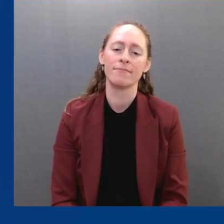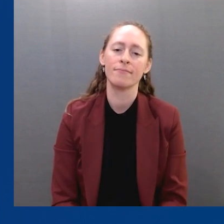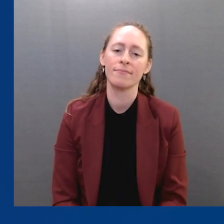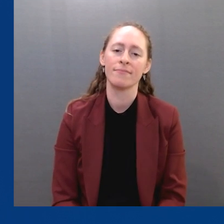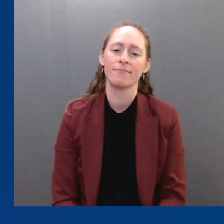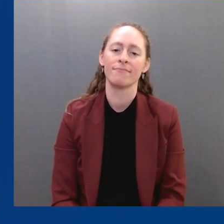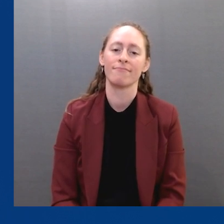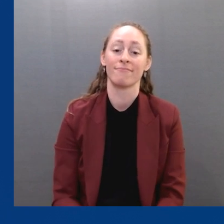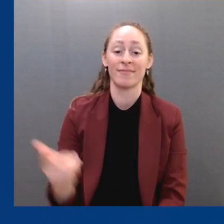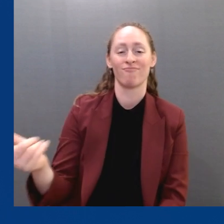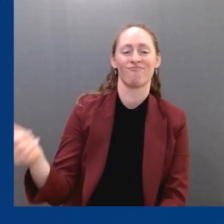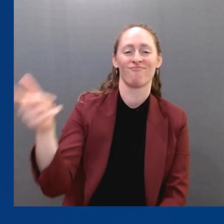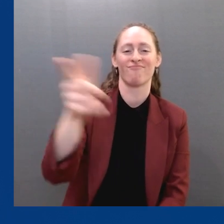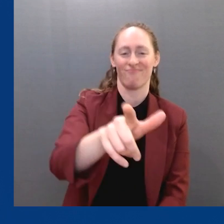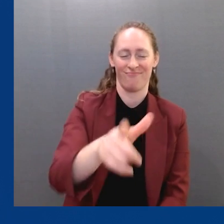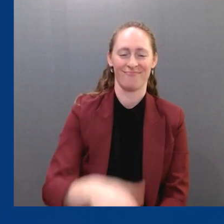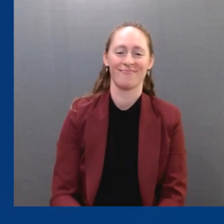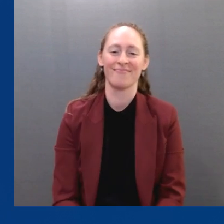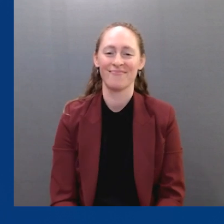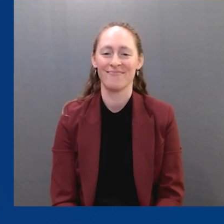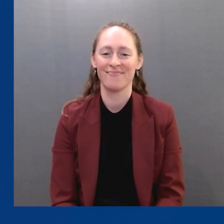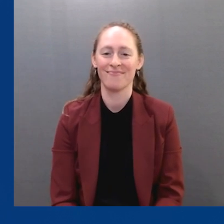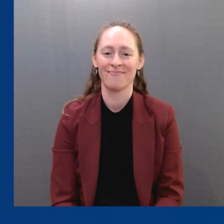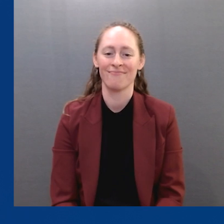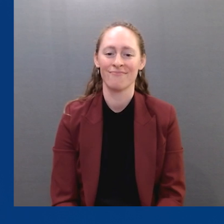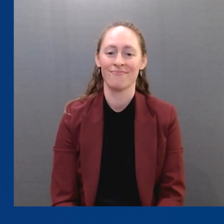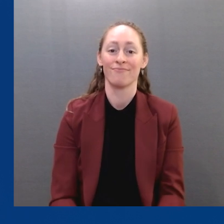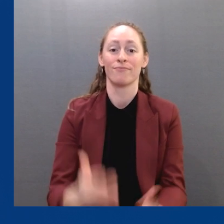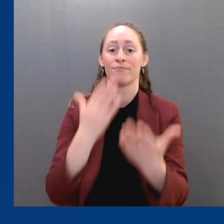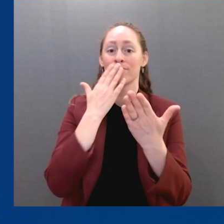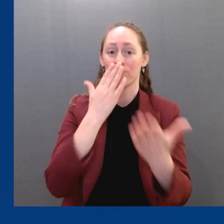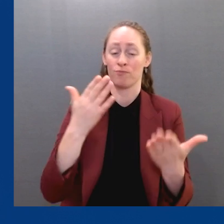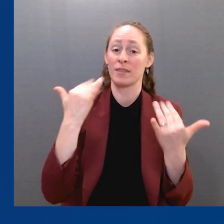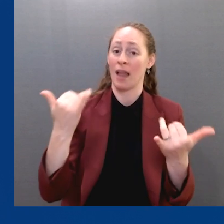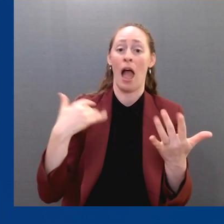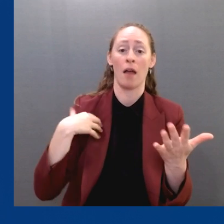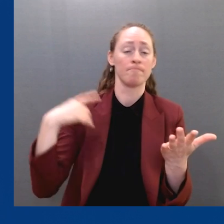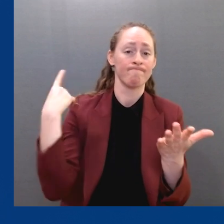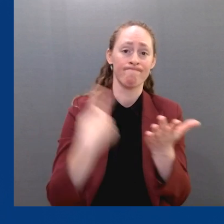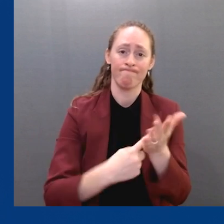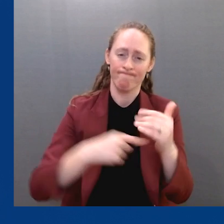Dr. Walensky. I'd like to talk a little bit more specifically now about the evolution of variants,